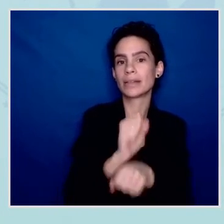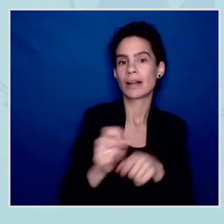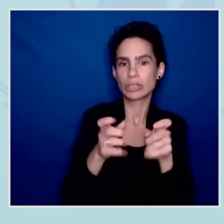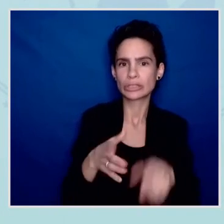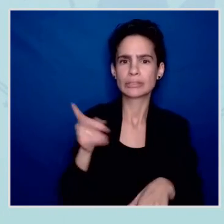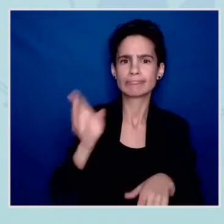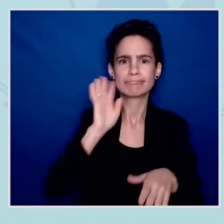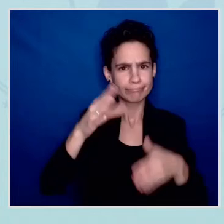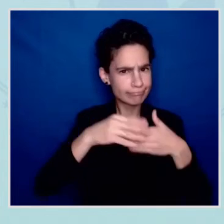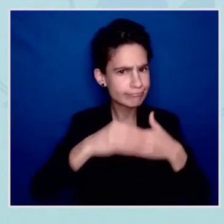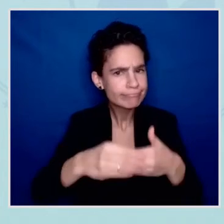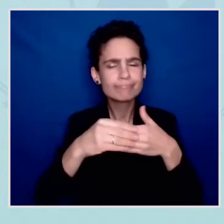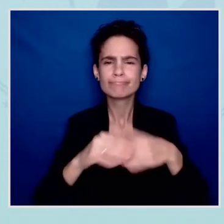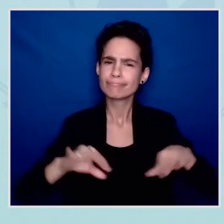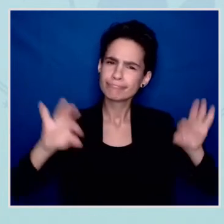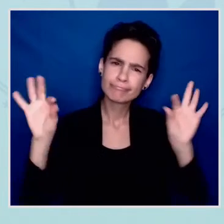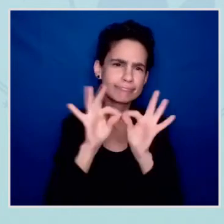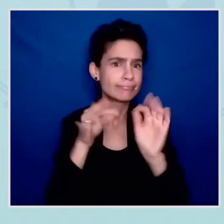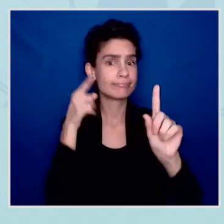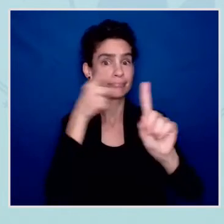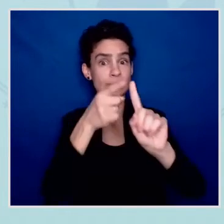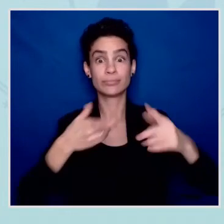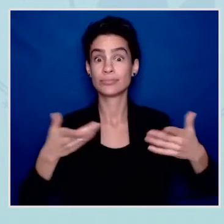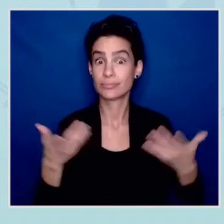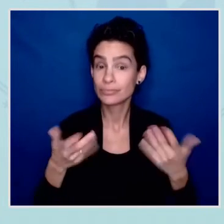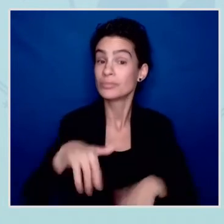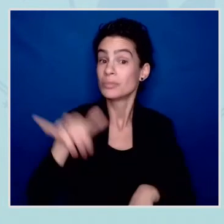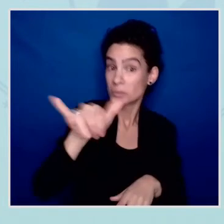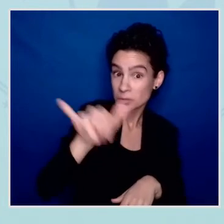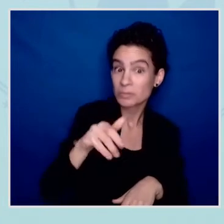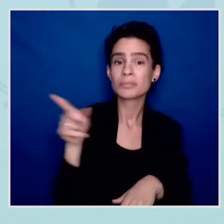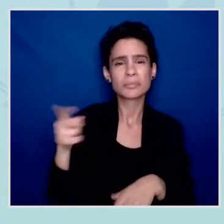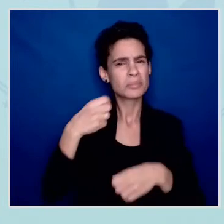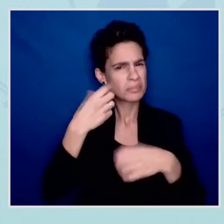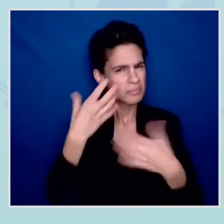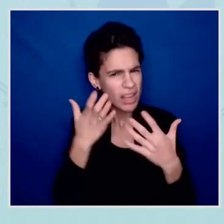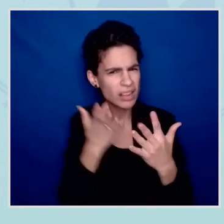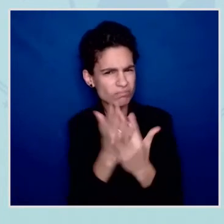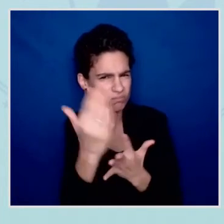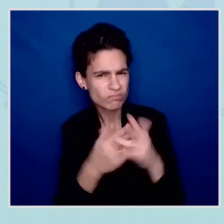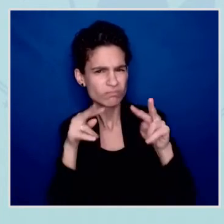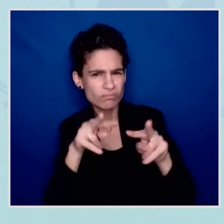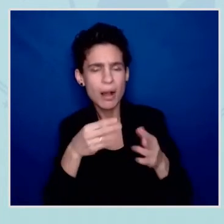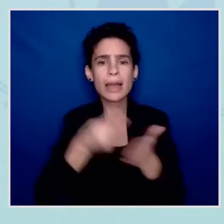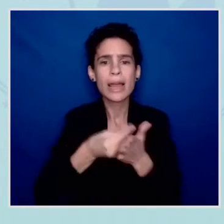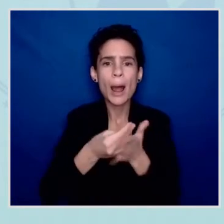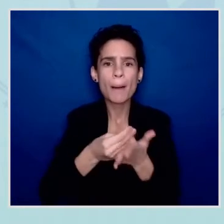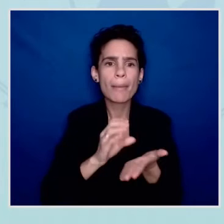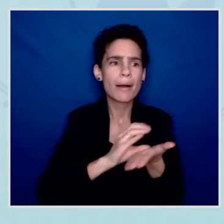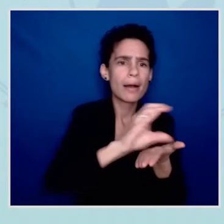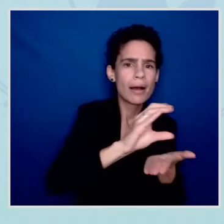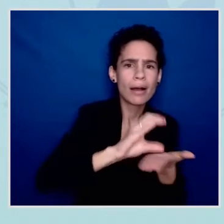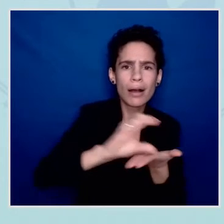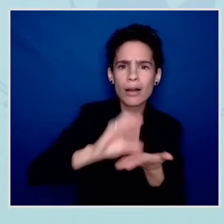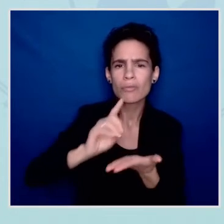REBUILD AND REMAIN THE ENGINES